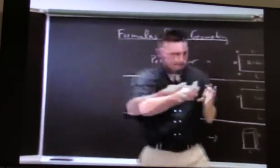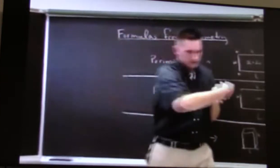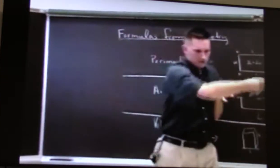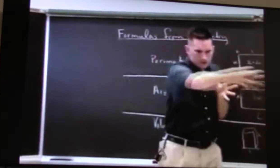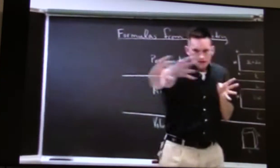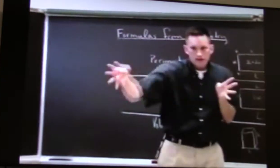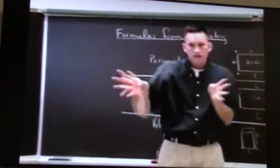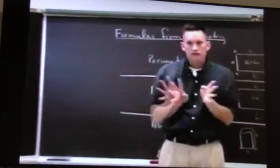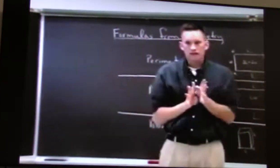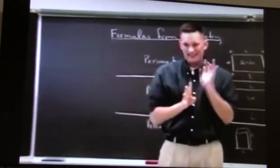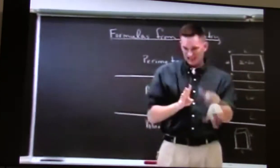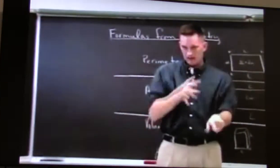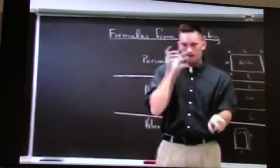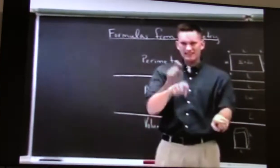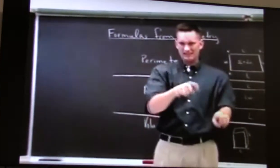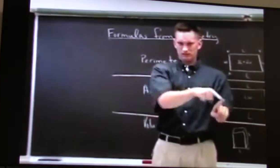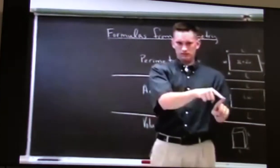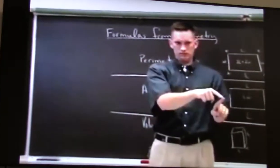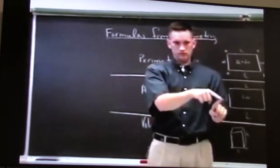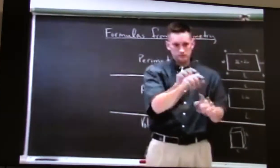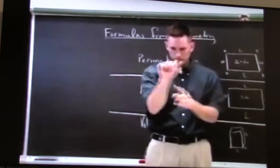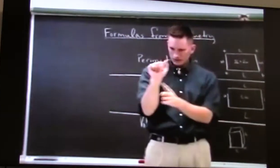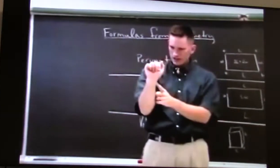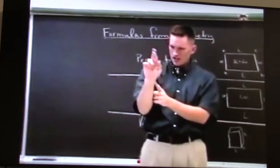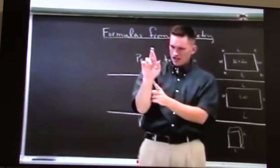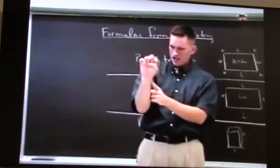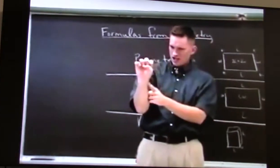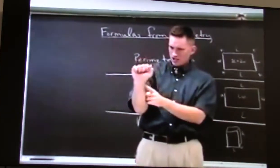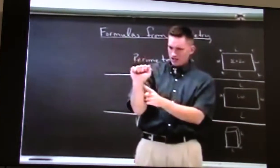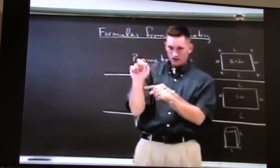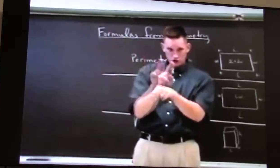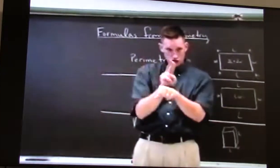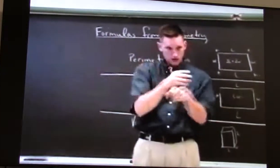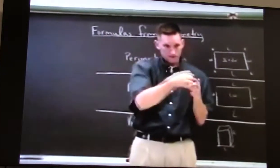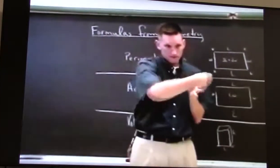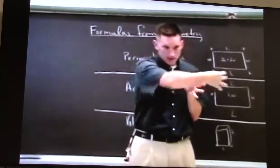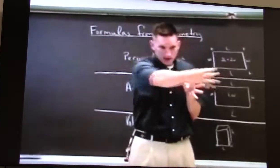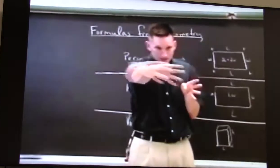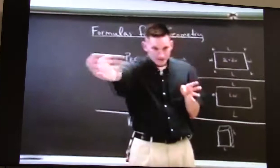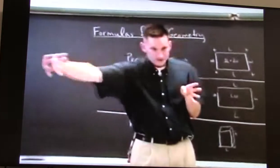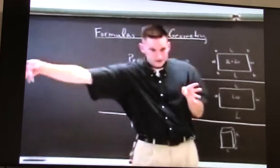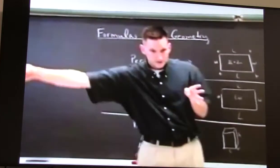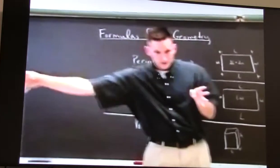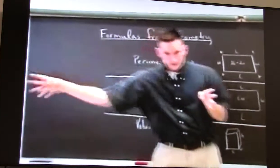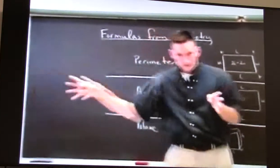much material you need to buy in order to build your fence.